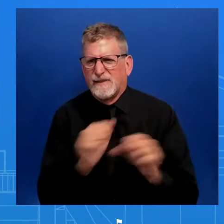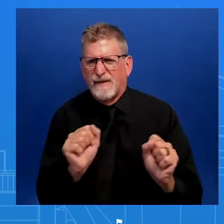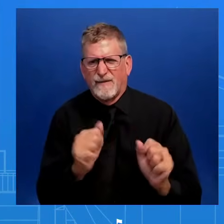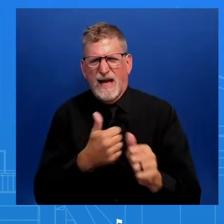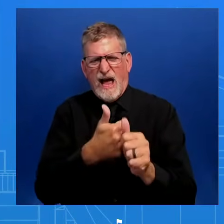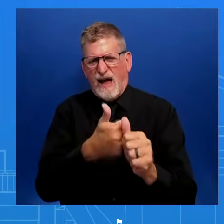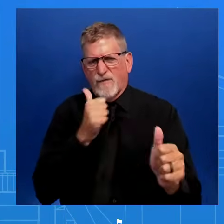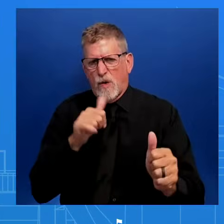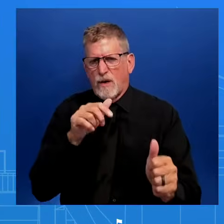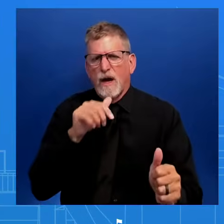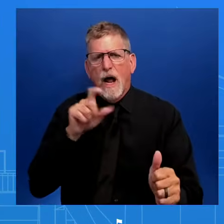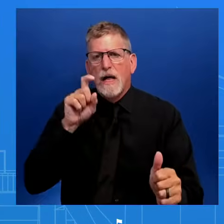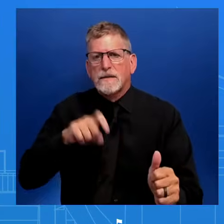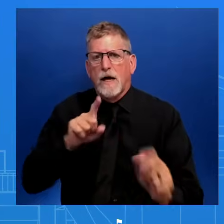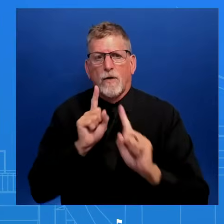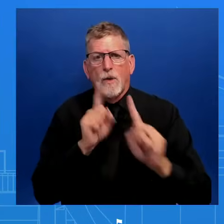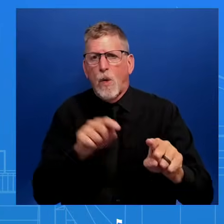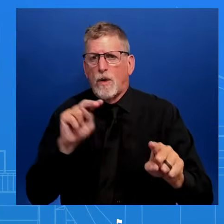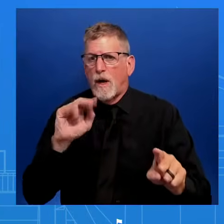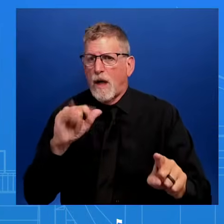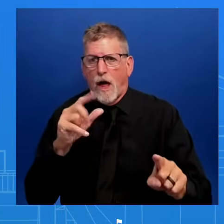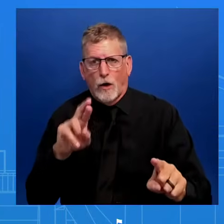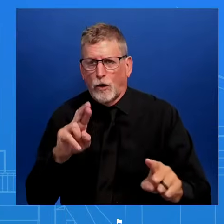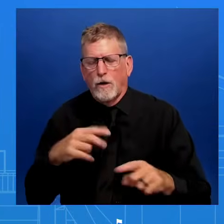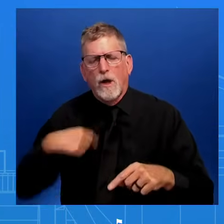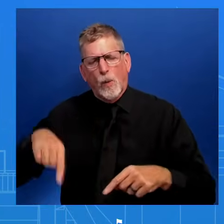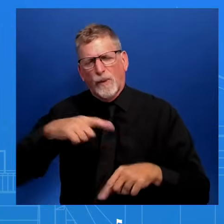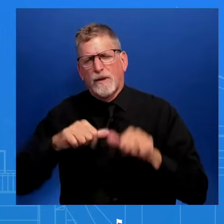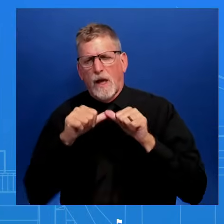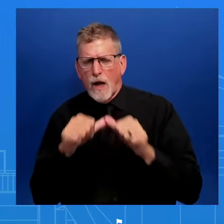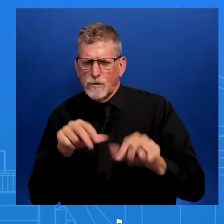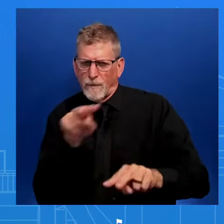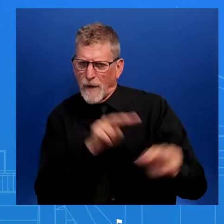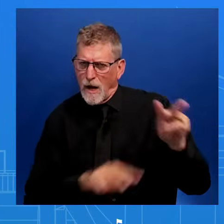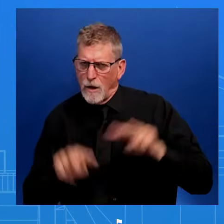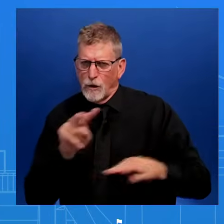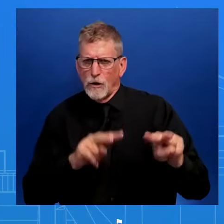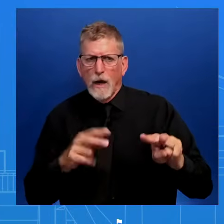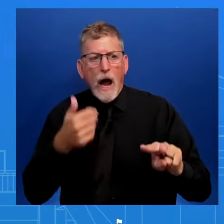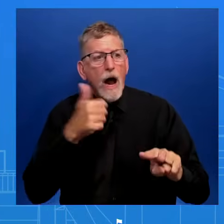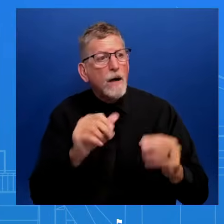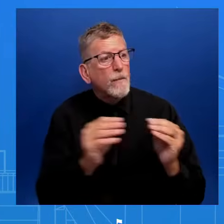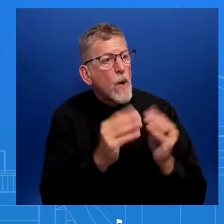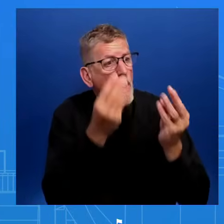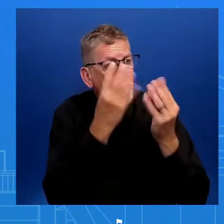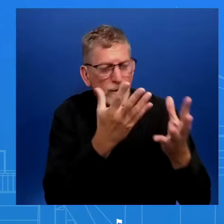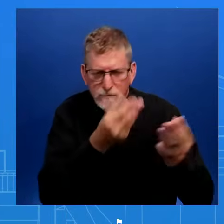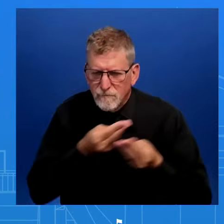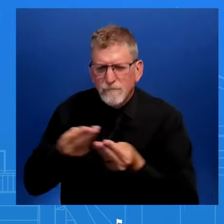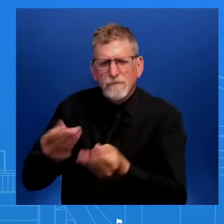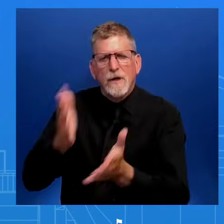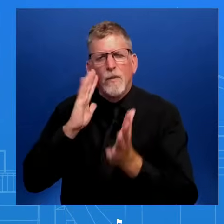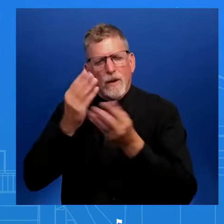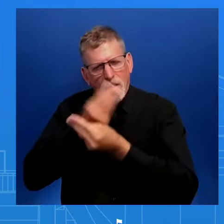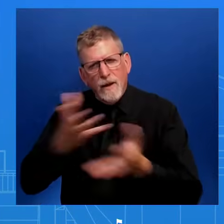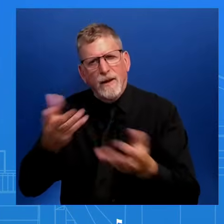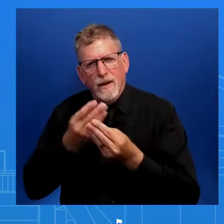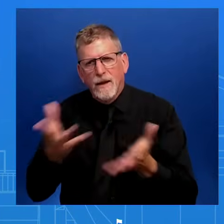to up the legislation to address climate change? Ms. Jean-Pierre: Inflation Reduction Act that was a -- The Press: I mean other than that. Yes, I understand.